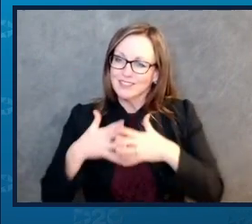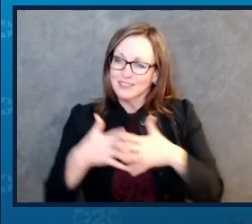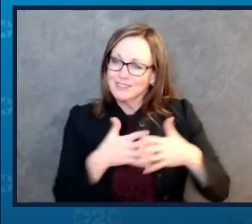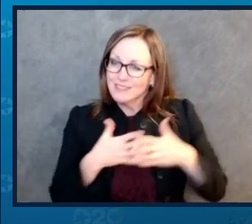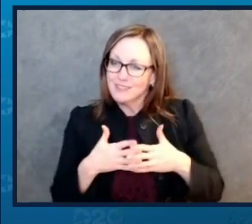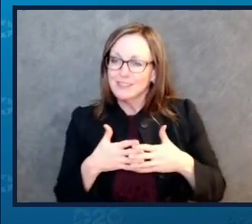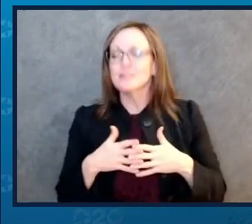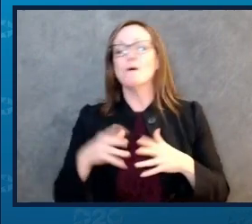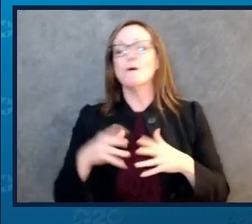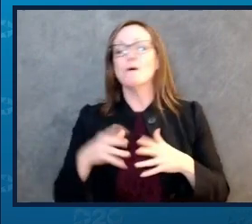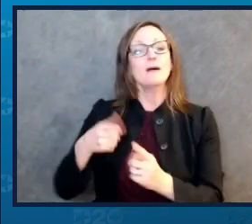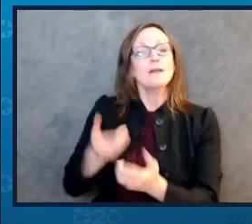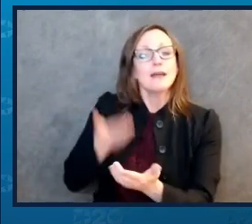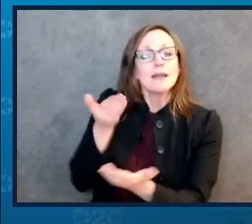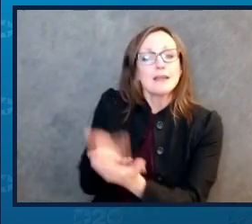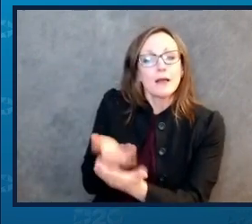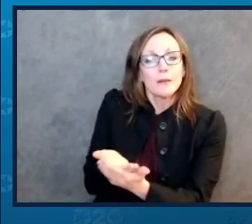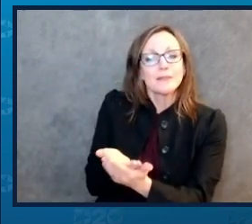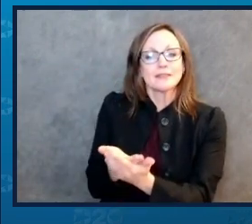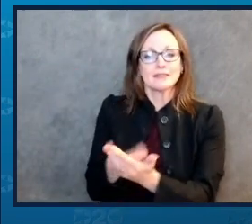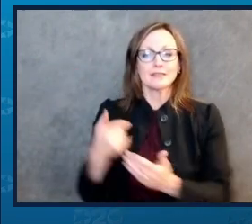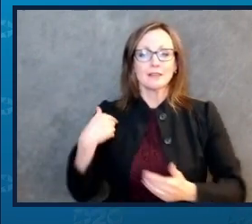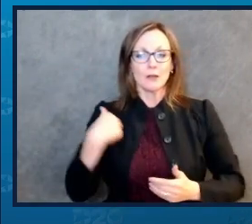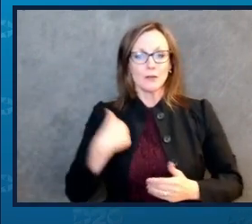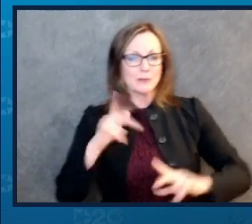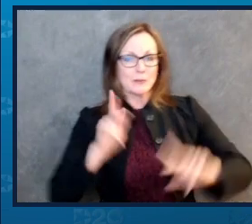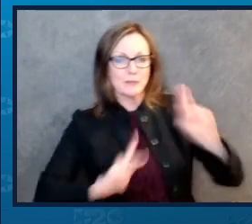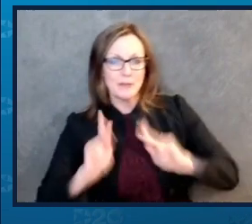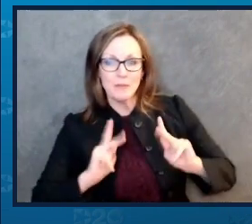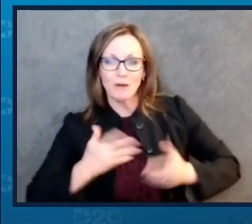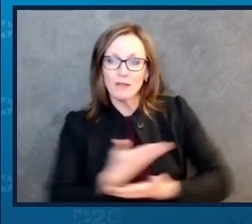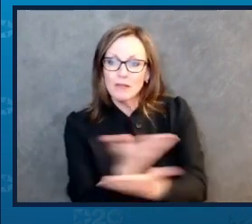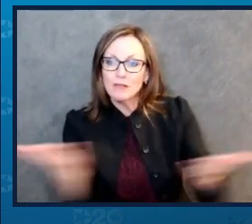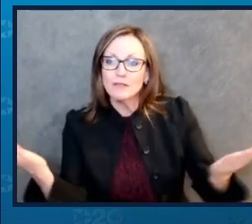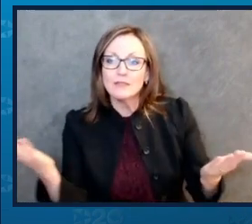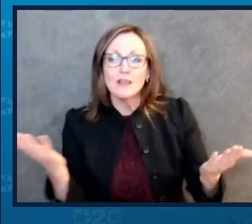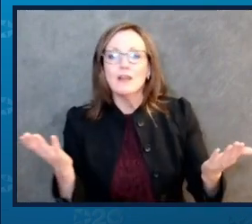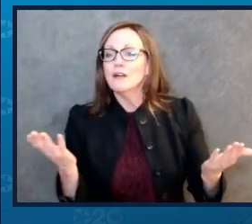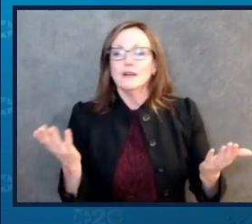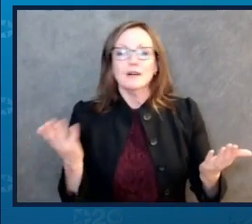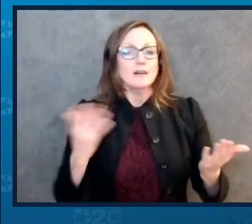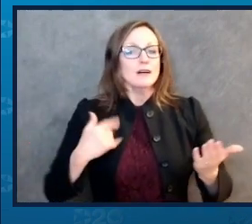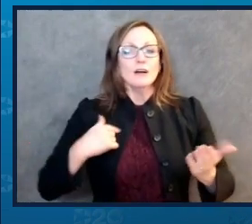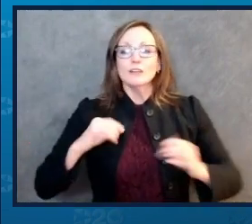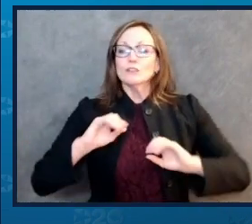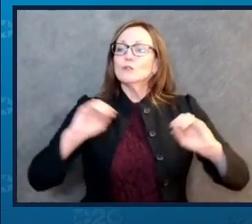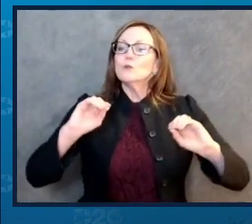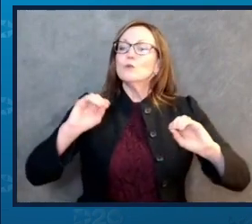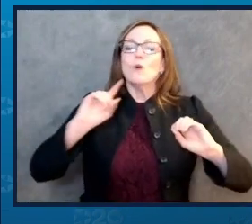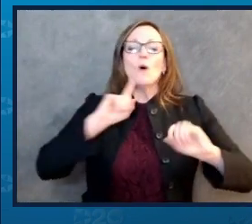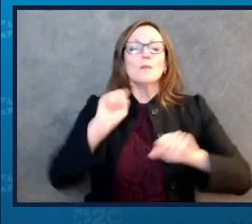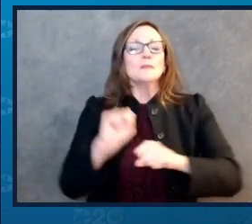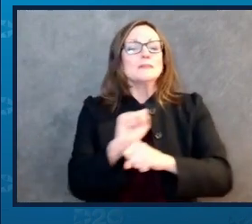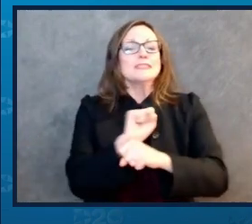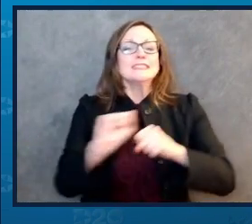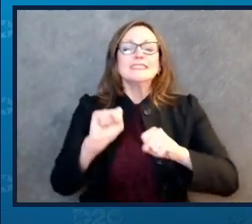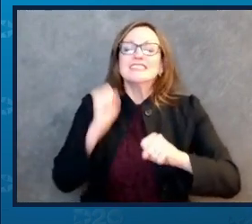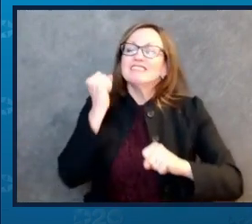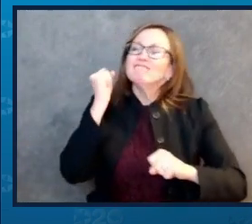NO ONE, NO ONE IS GOING TO BE A STRONGER VOICE THAN OUR NEXT PRESIDENT JOE BIDEN.